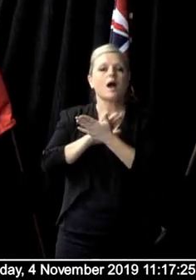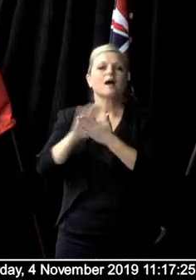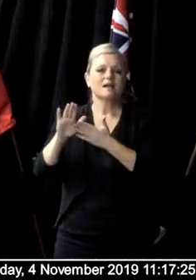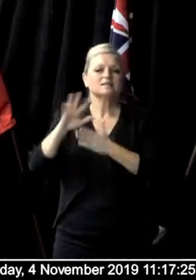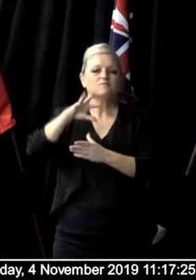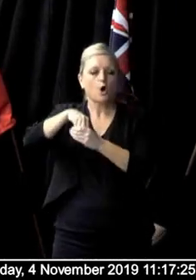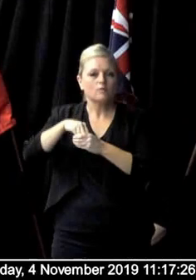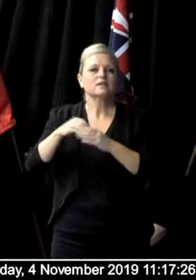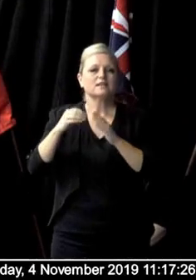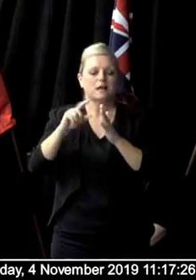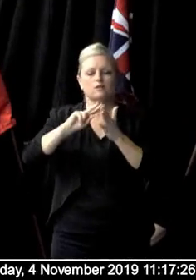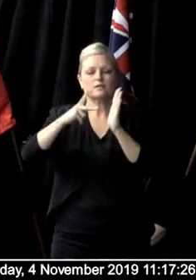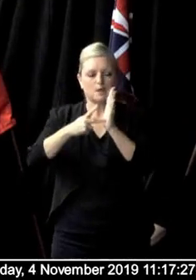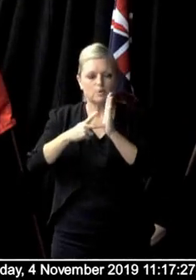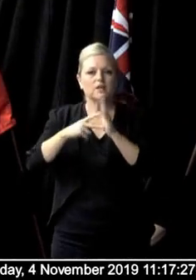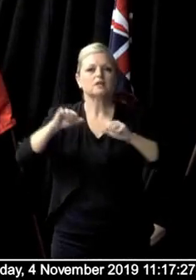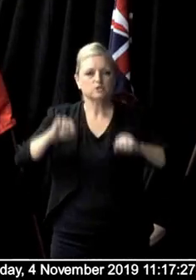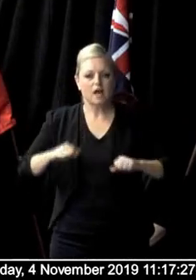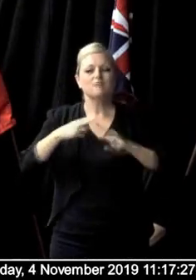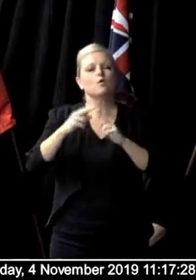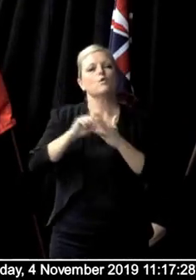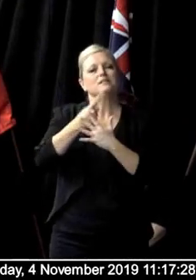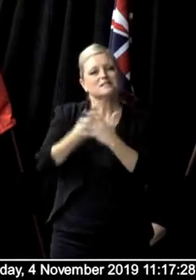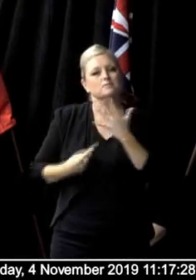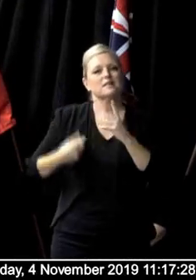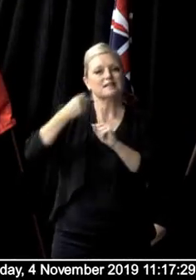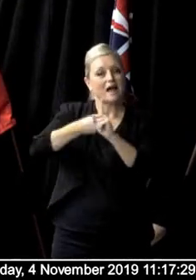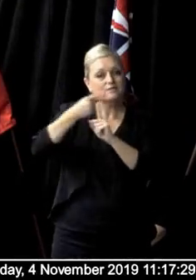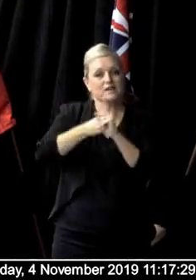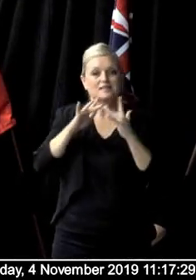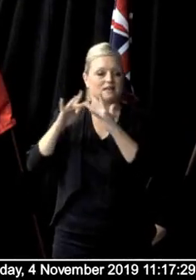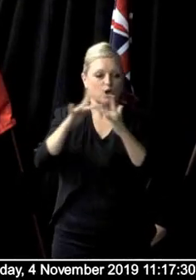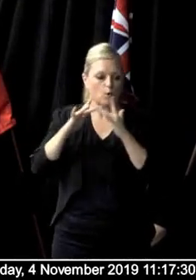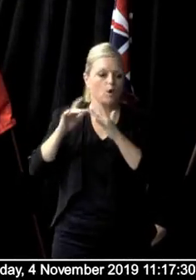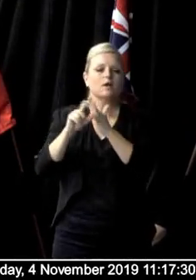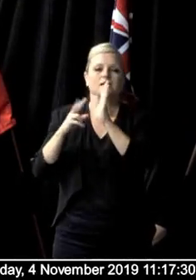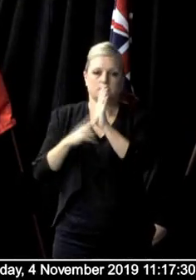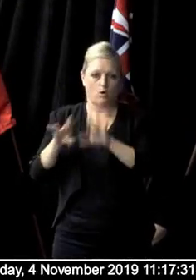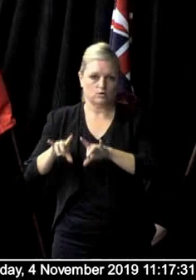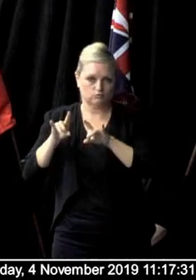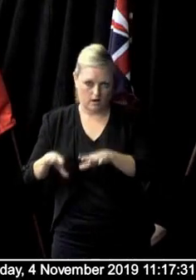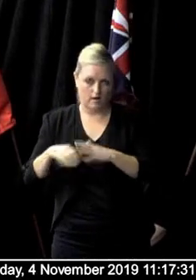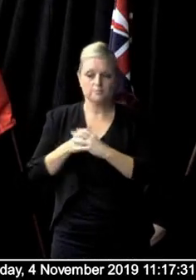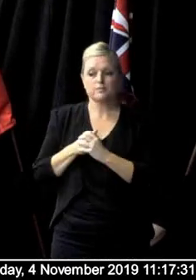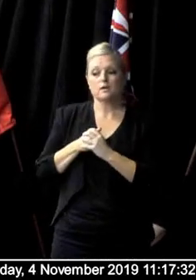of the Disability Advocacy Network of Australia. As I have mentioned, these witnesses will give their evidence in a panel